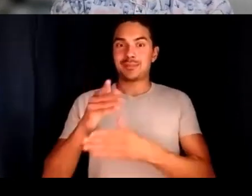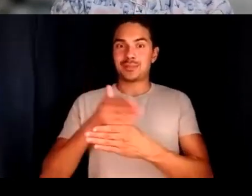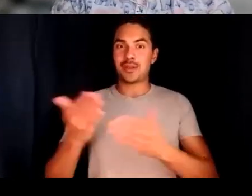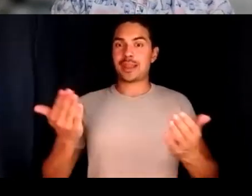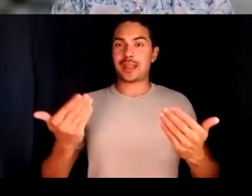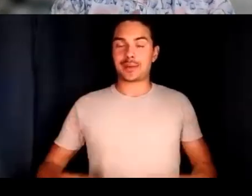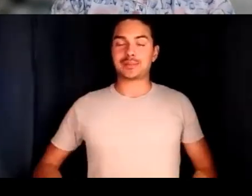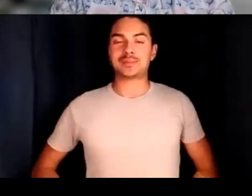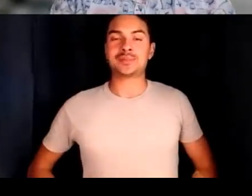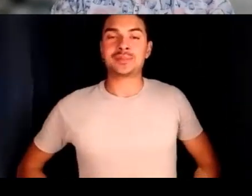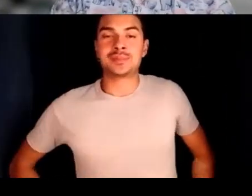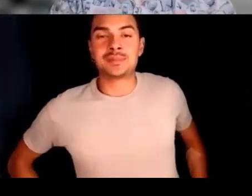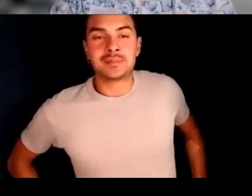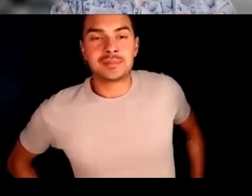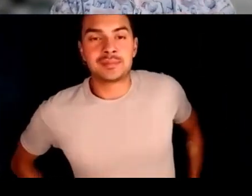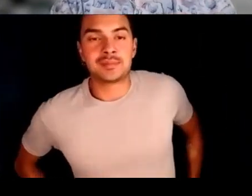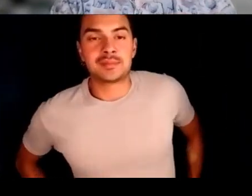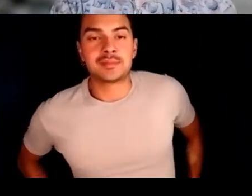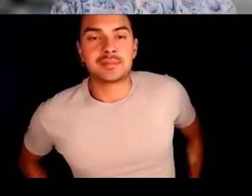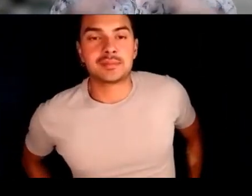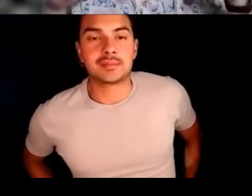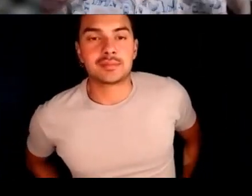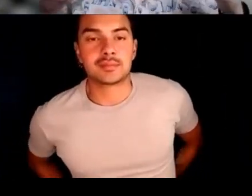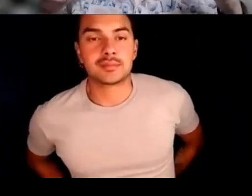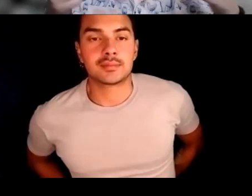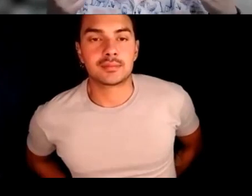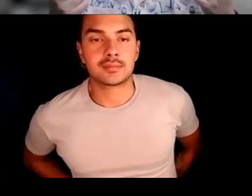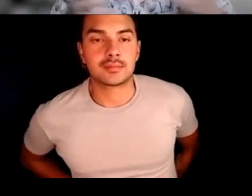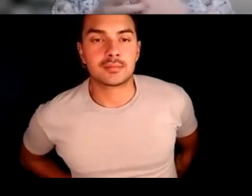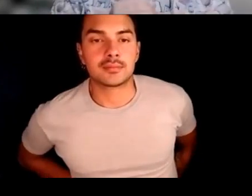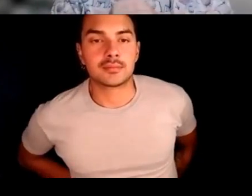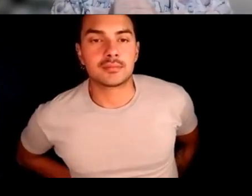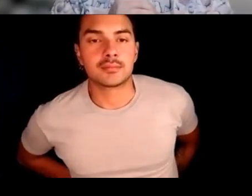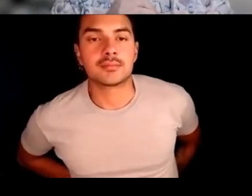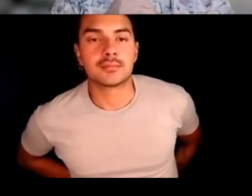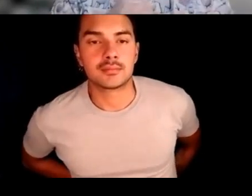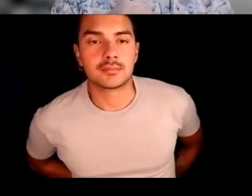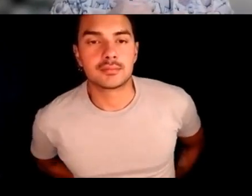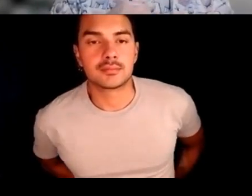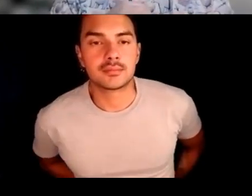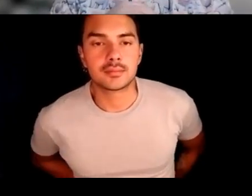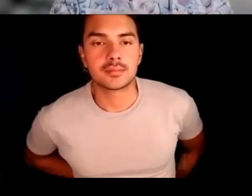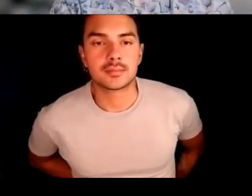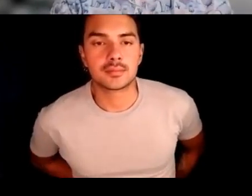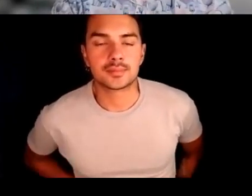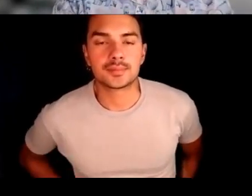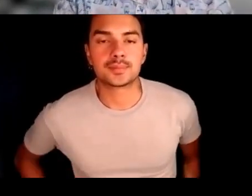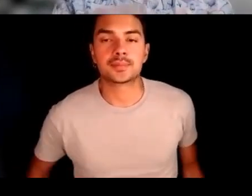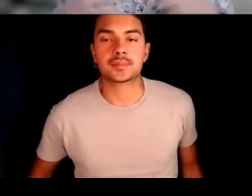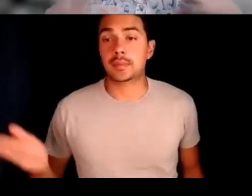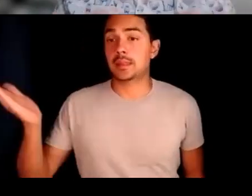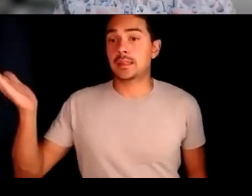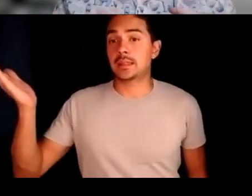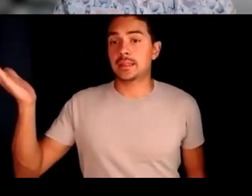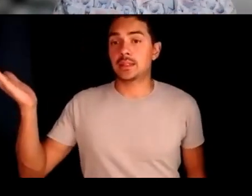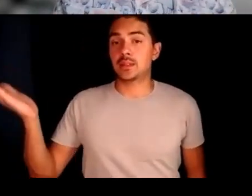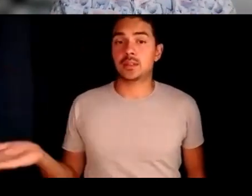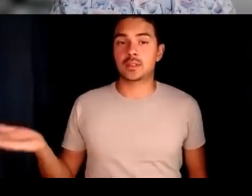So on the screen is a card that FORGE has given out in the past as I'm here for you.